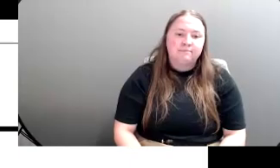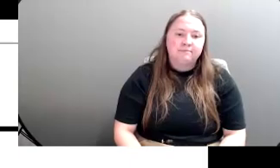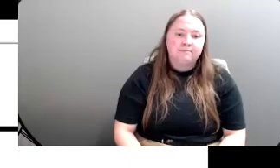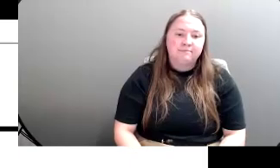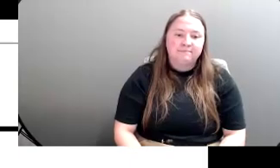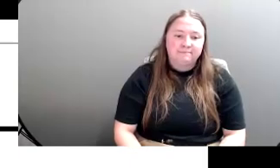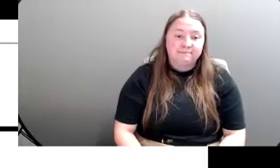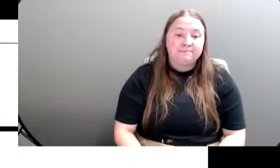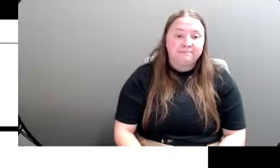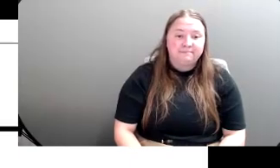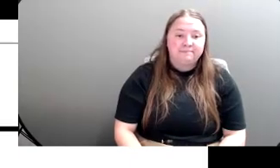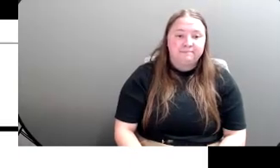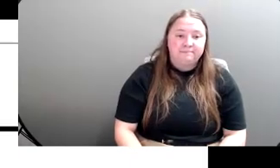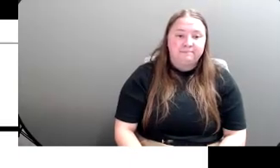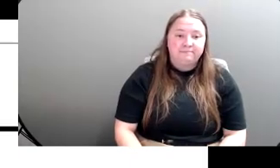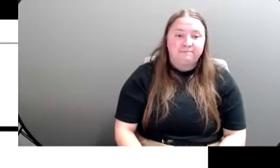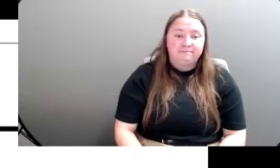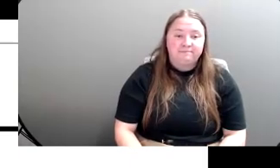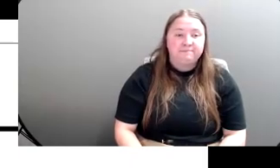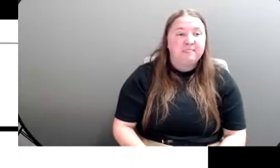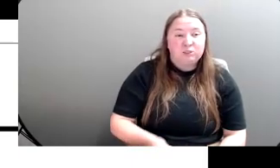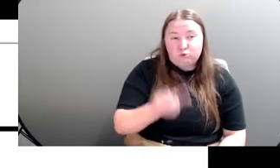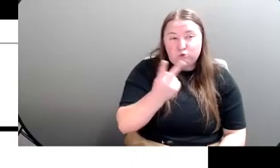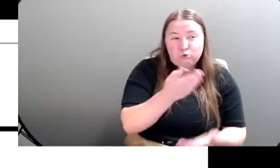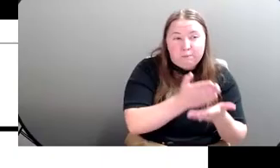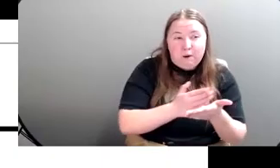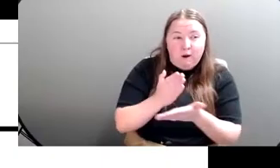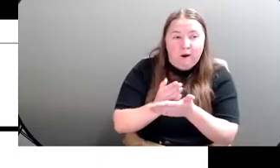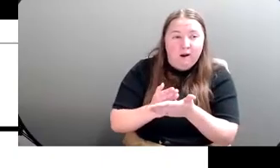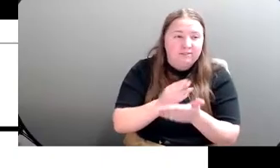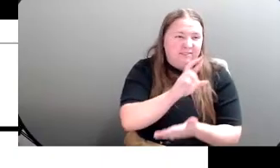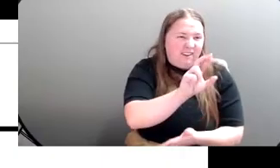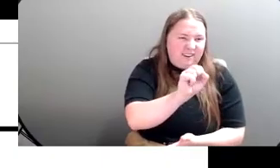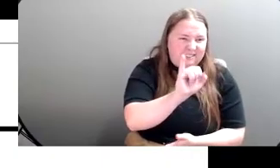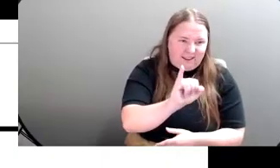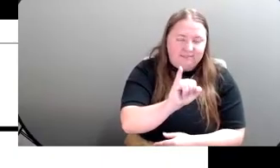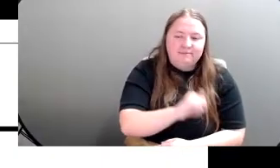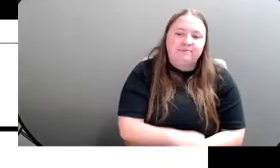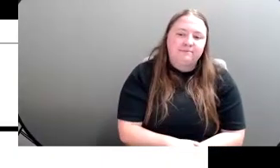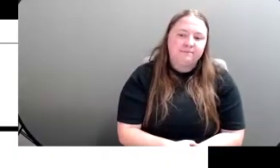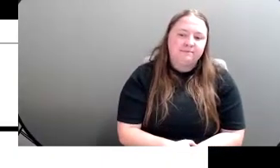So there are two components of RSI, that the,